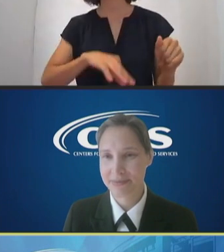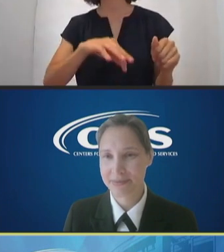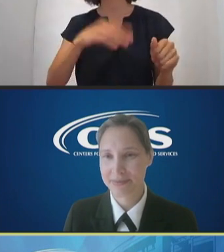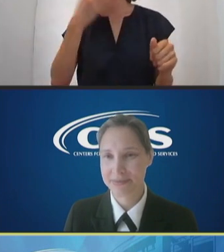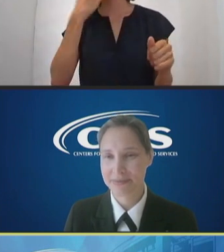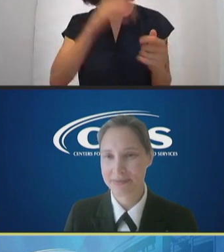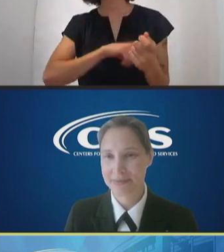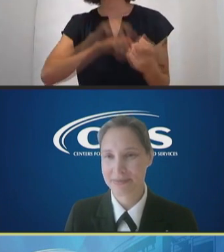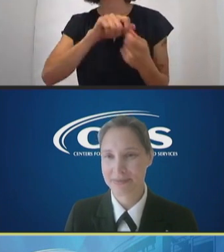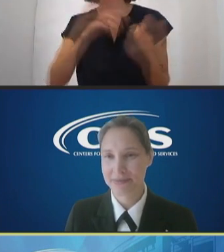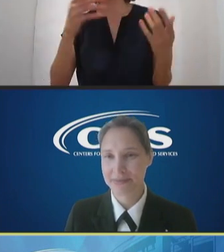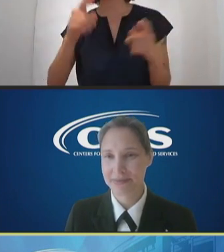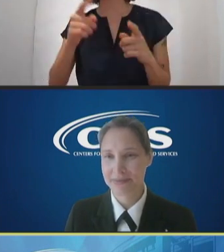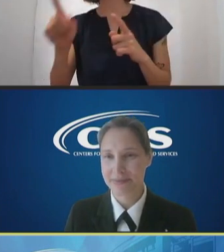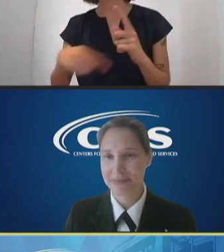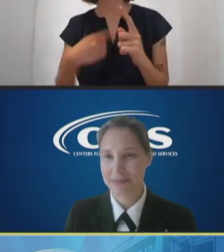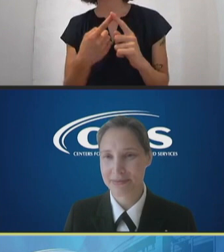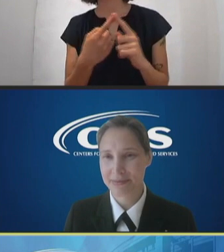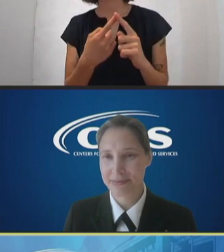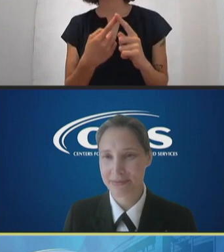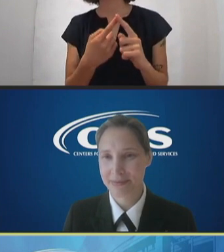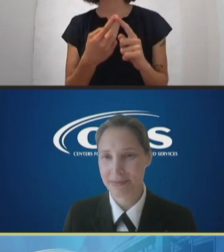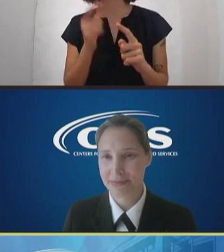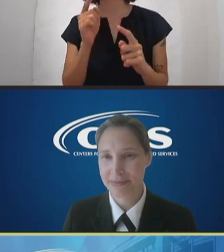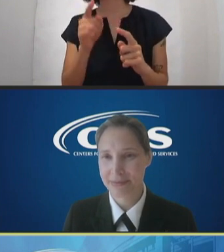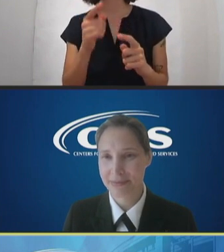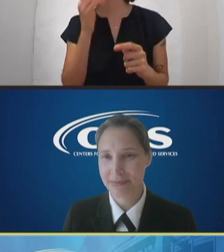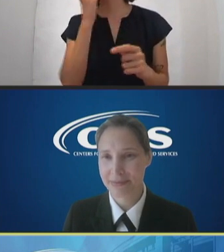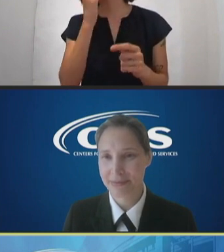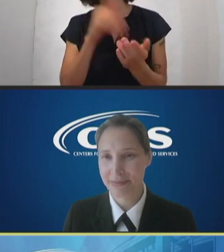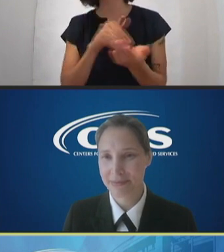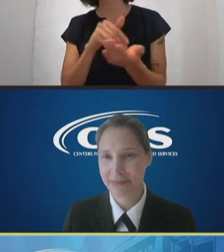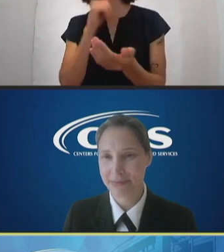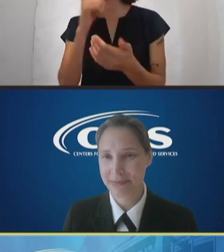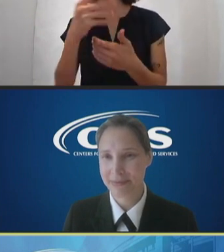but when they go to an out of network provider, but all of the B vaccines, like we mentioned,